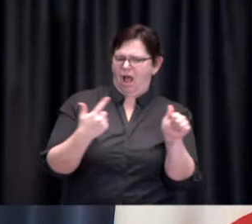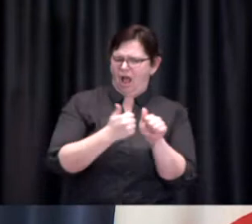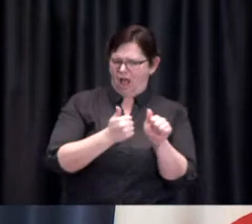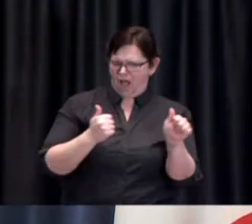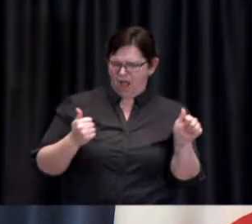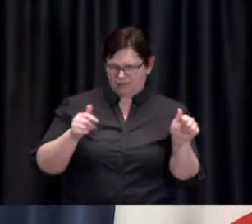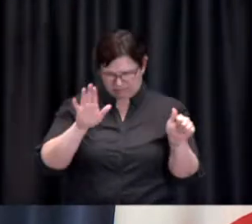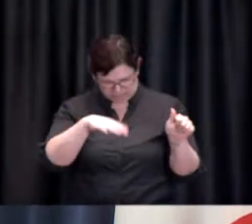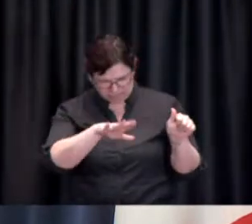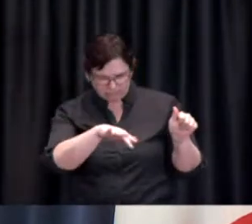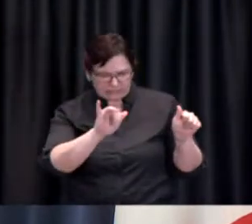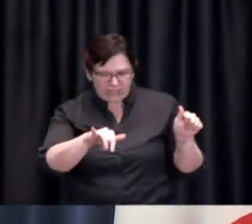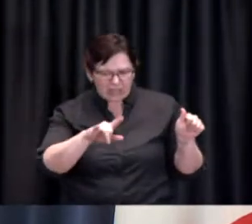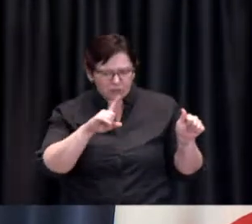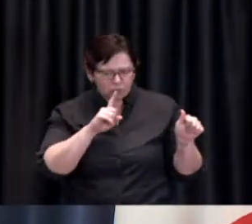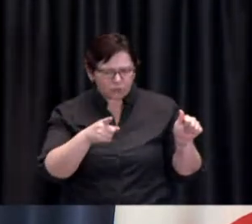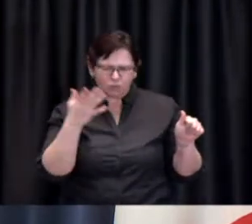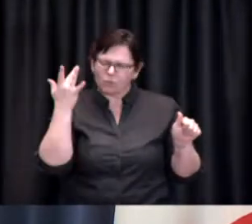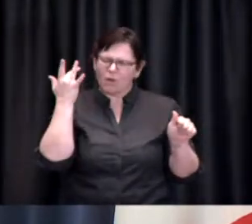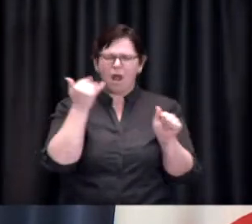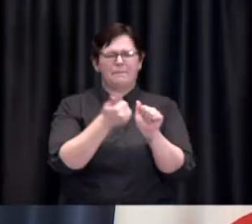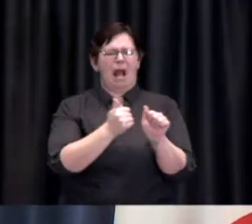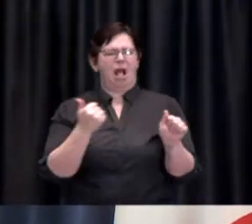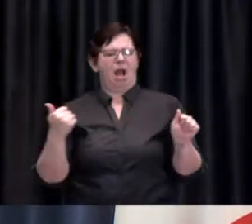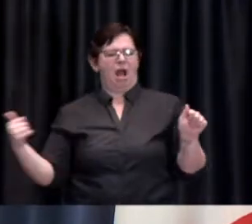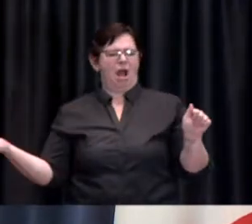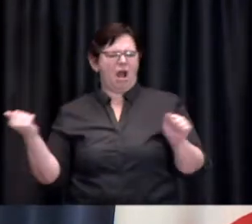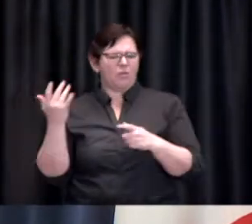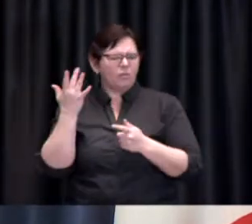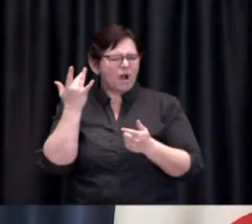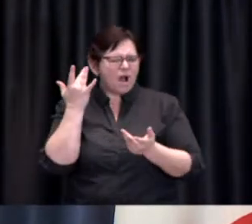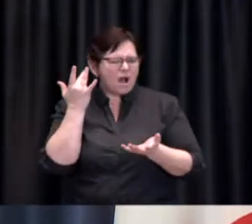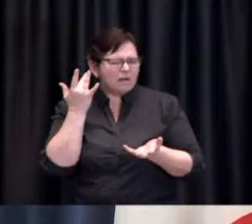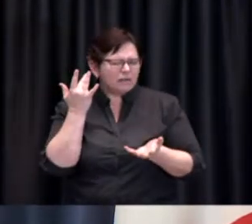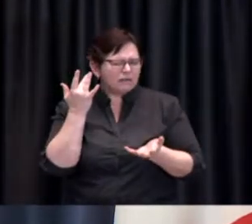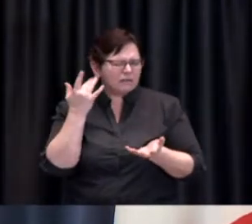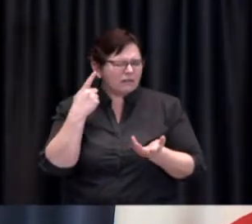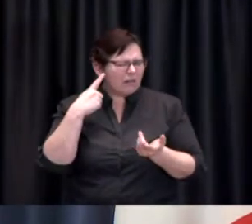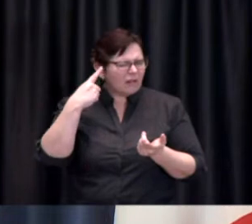why are we still seeing backlogs of tests when all testing is supposed to be done by appointment only?